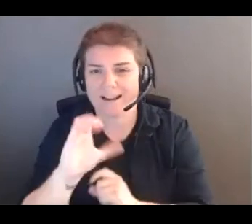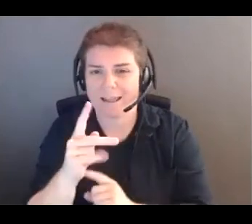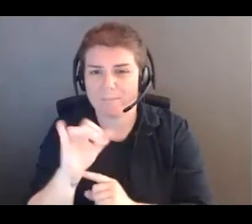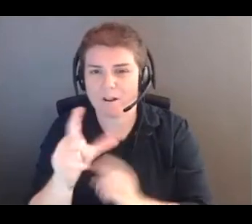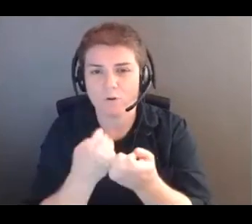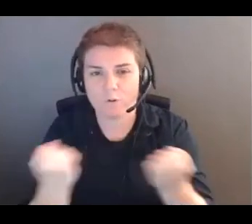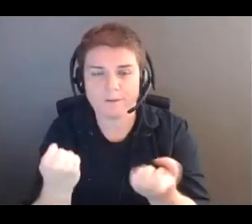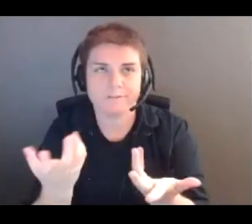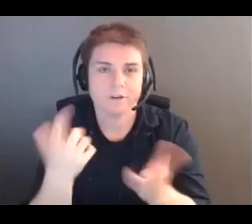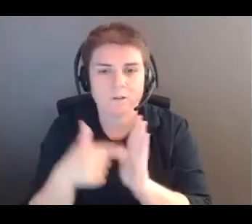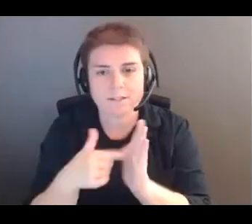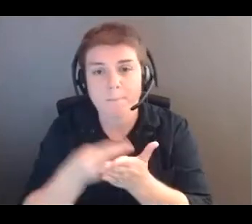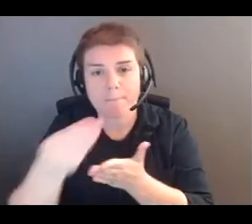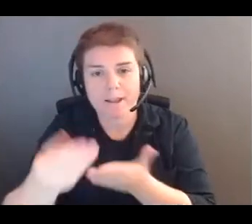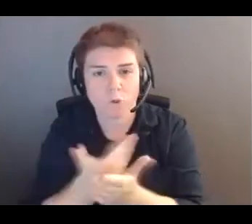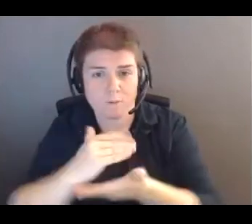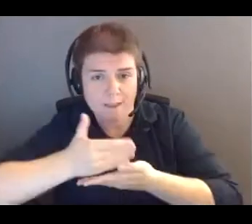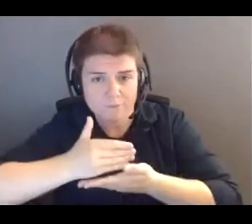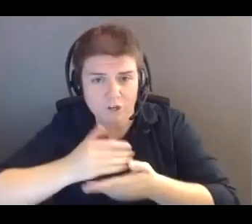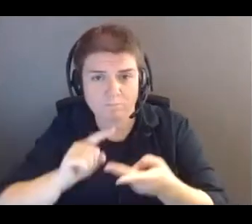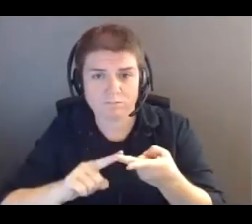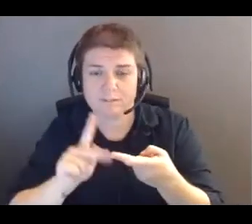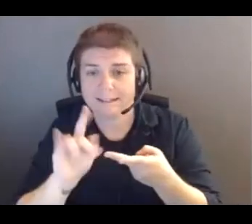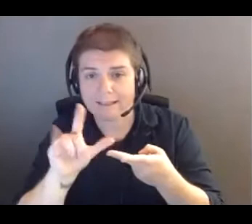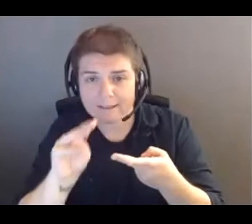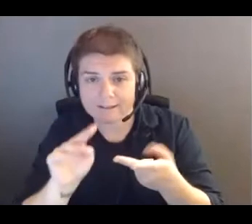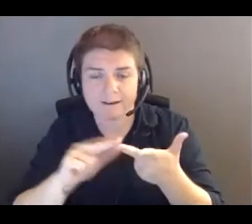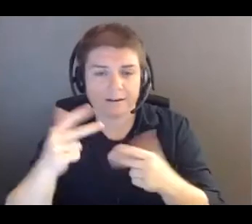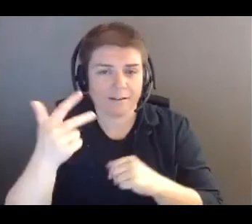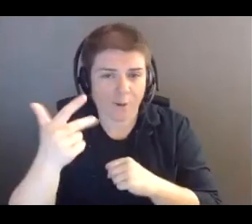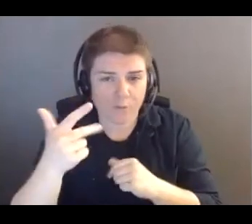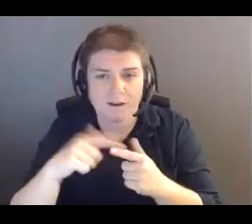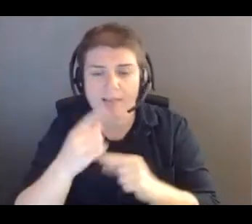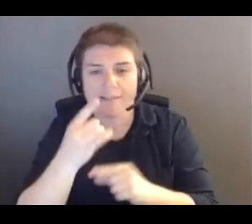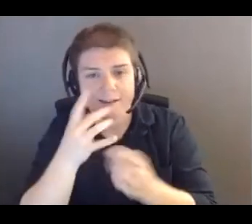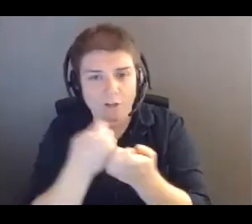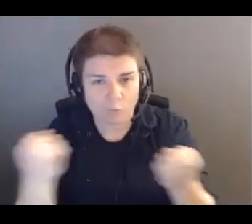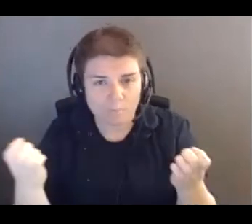purchase of a new laptop, a kiln, a camera, lighting equipment, an instrument, and so